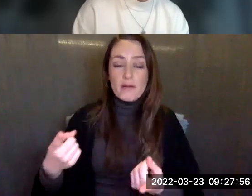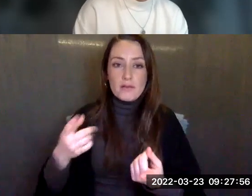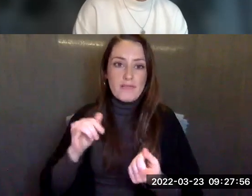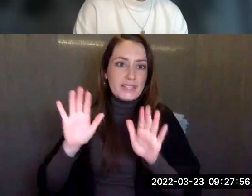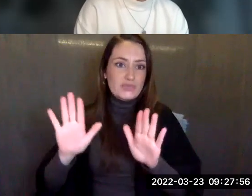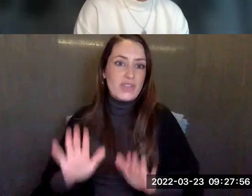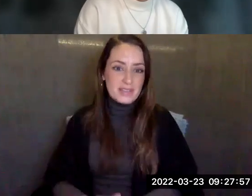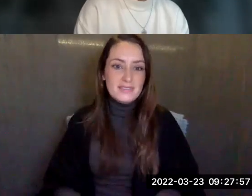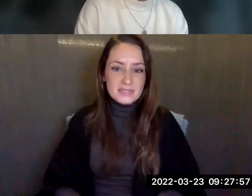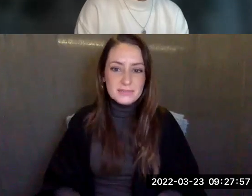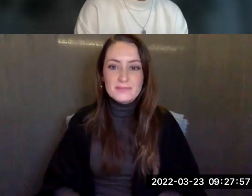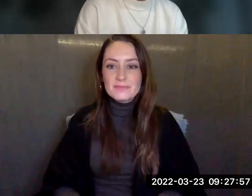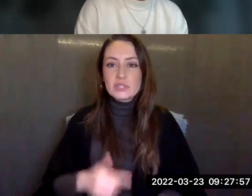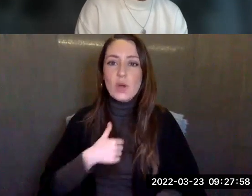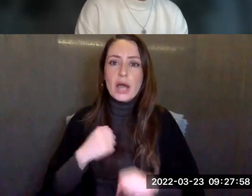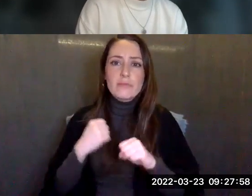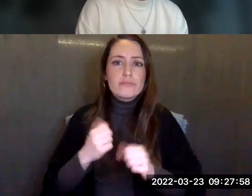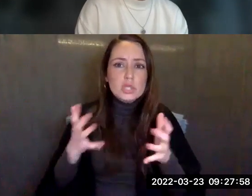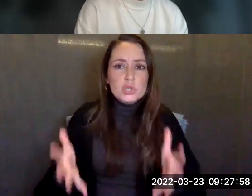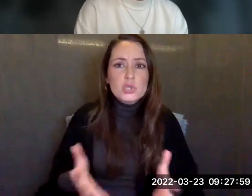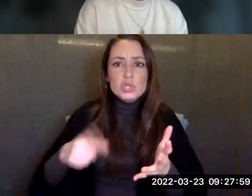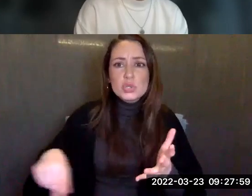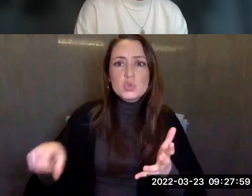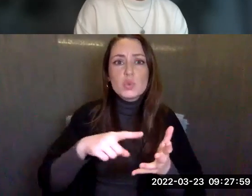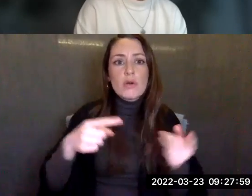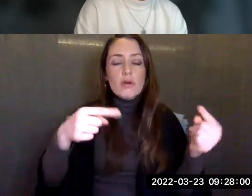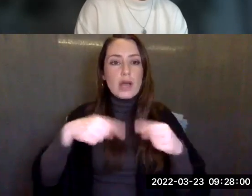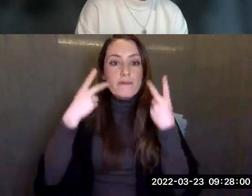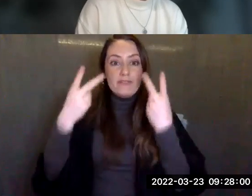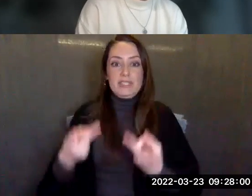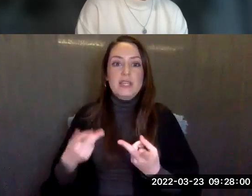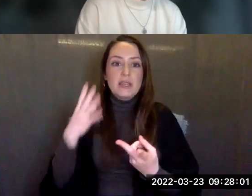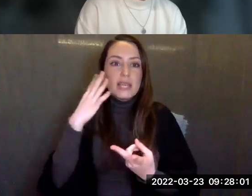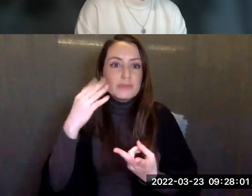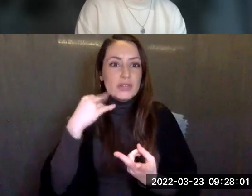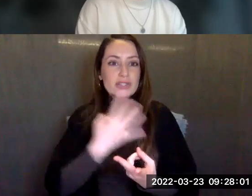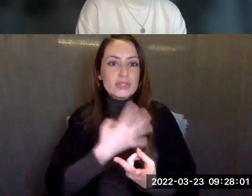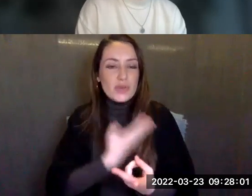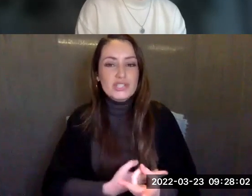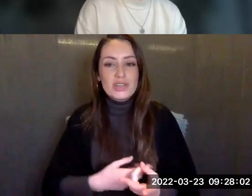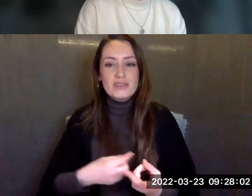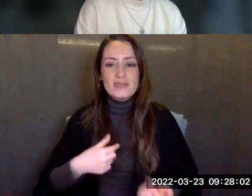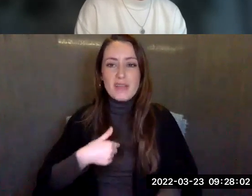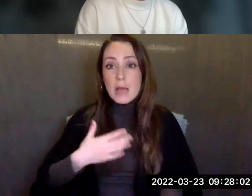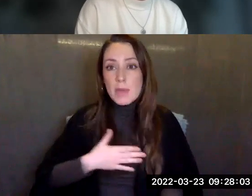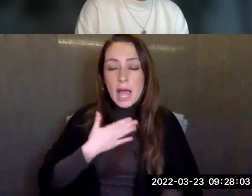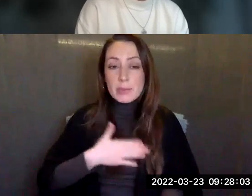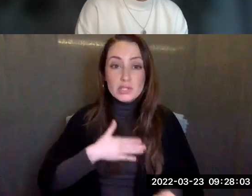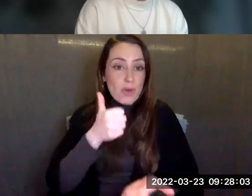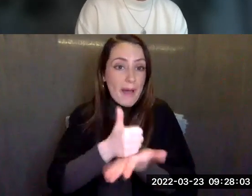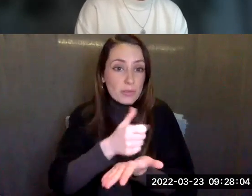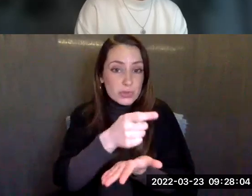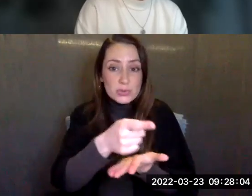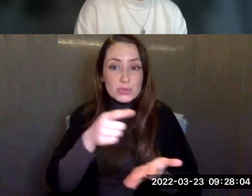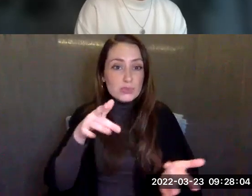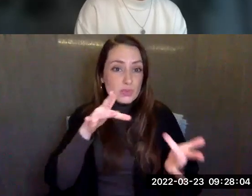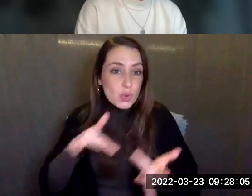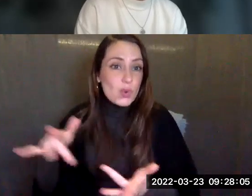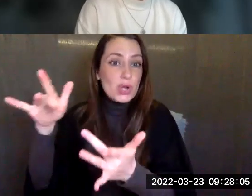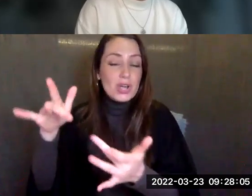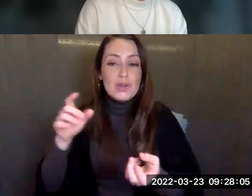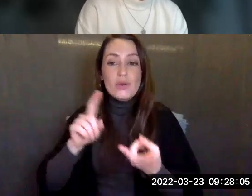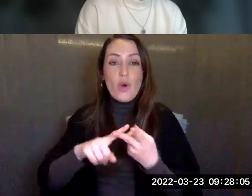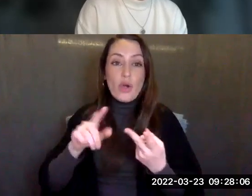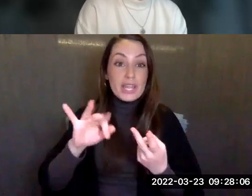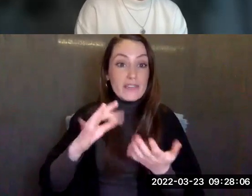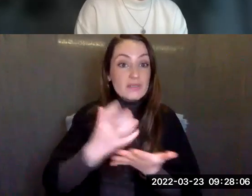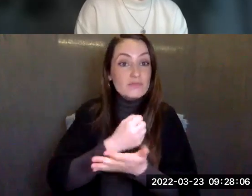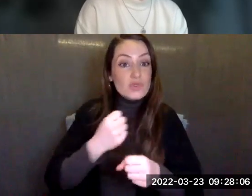So I strongly encourage you all to come and visit us and experience Croatia and I am happy to assist in touring, or that coffee break, feel free to come and visit us.